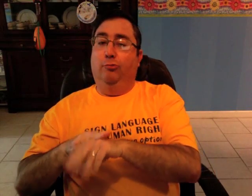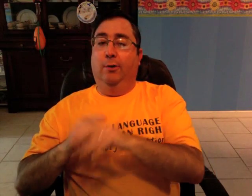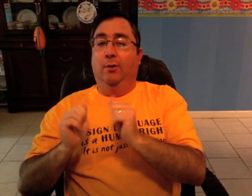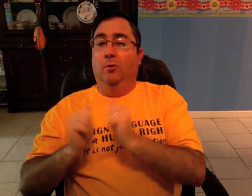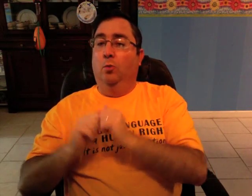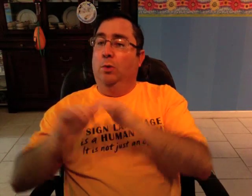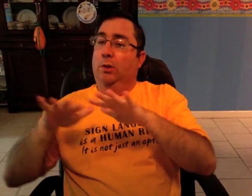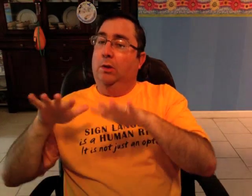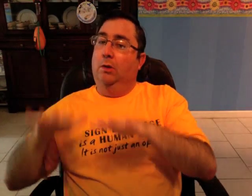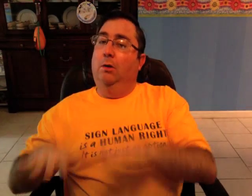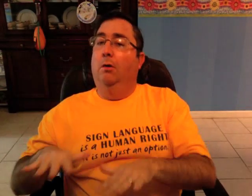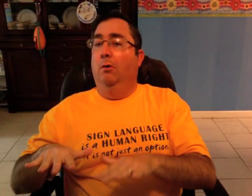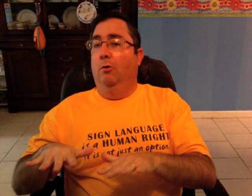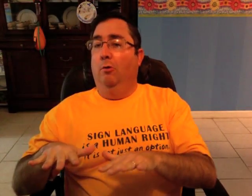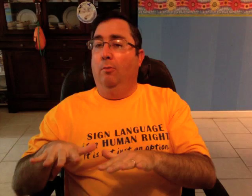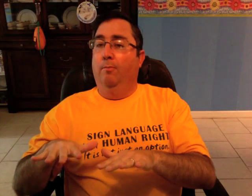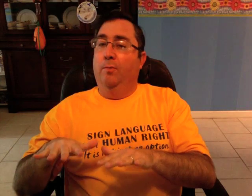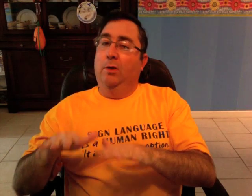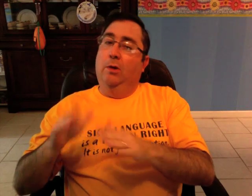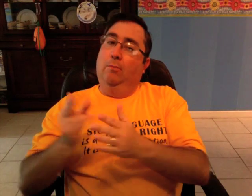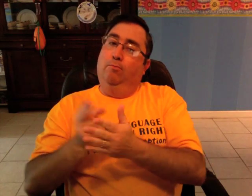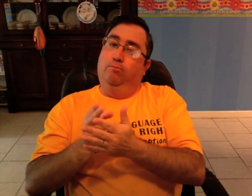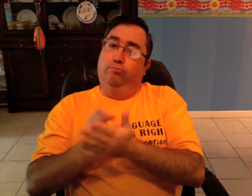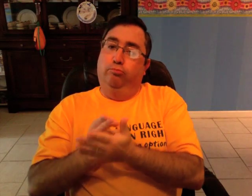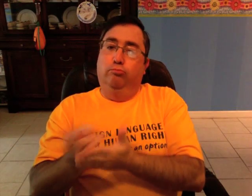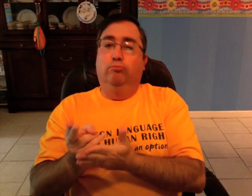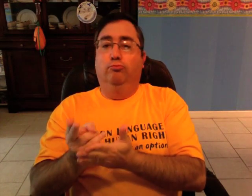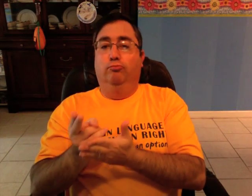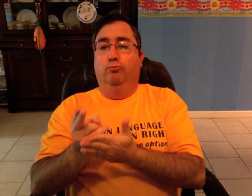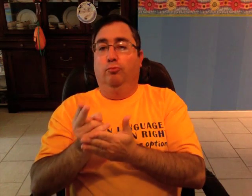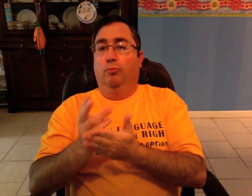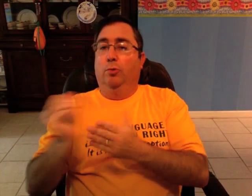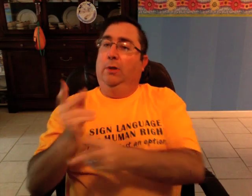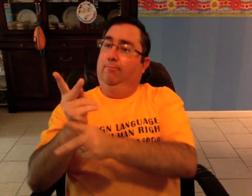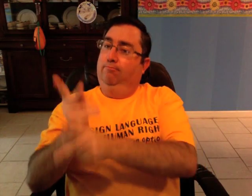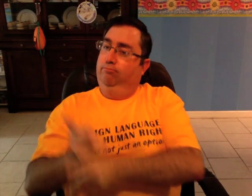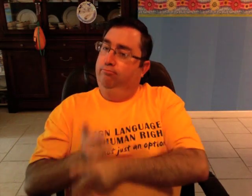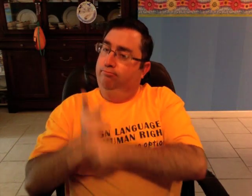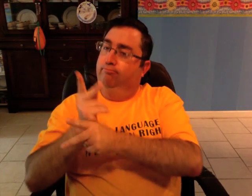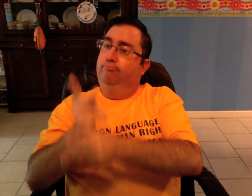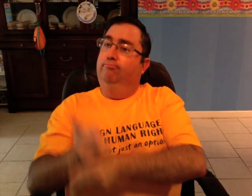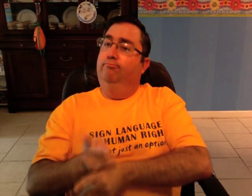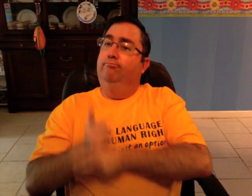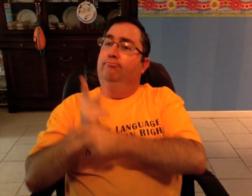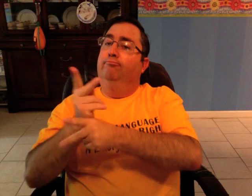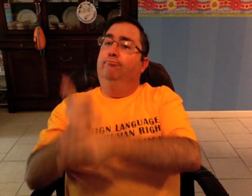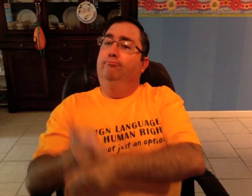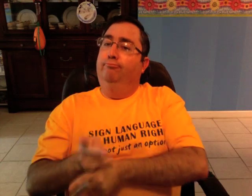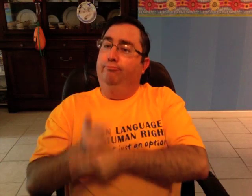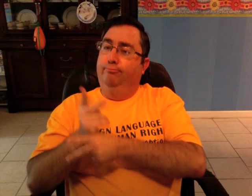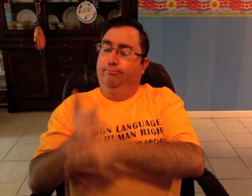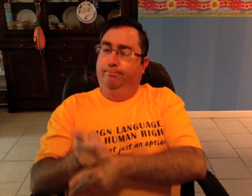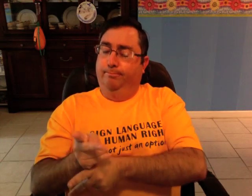with calm, prudence and truth".